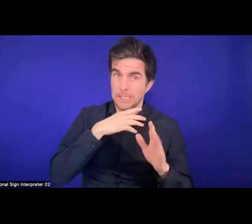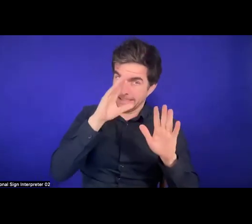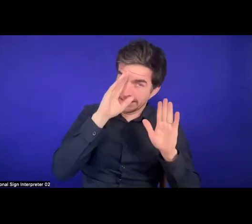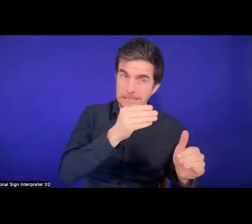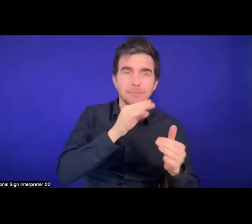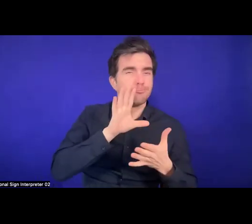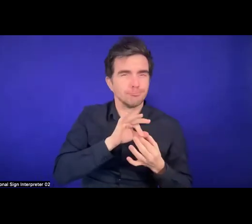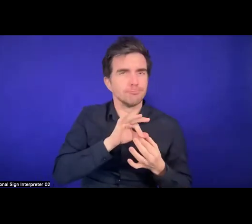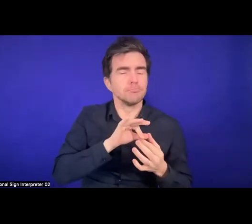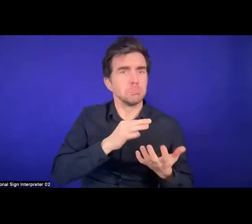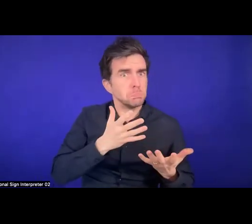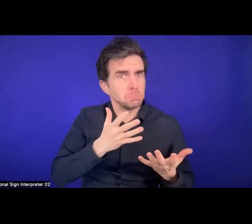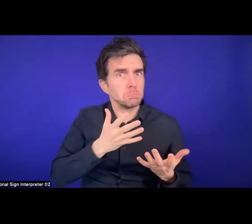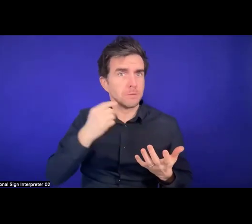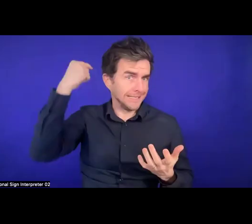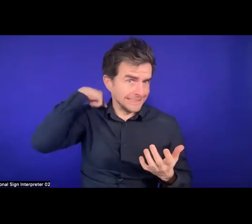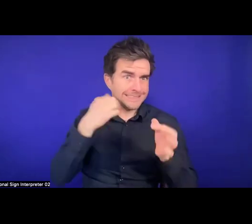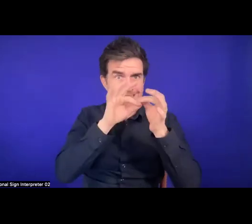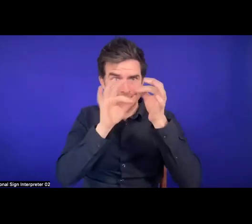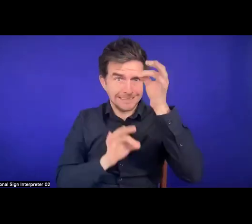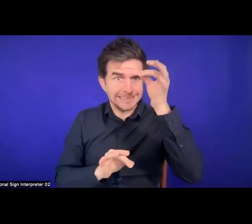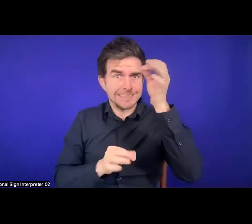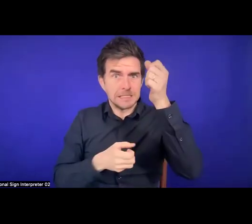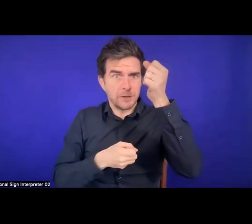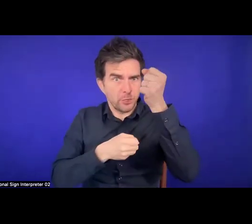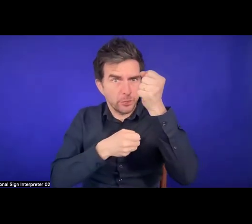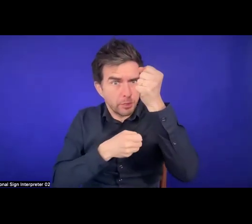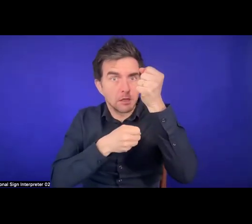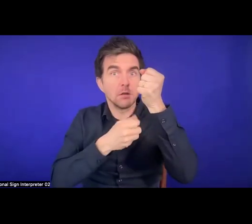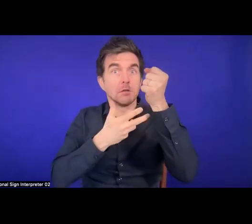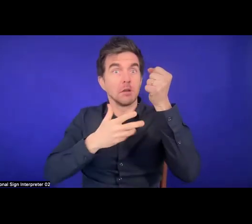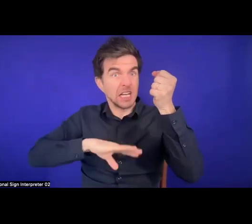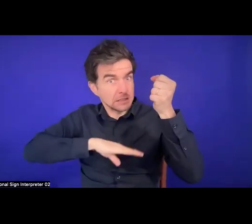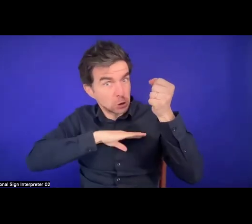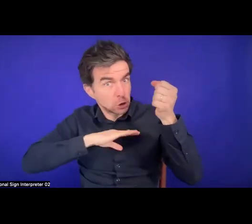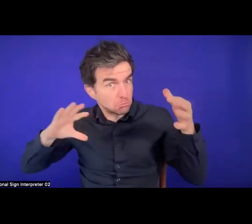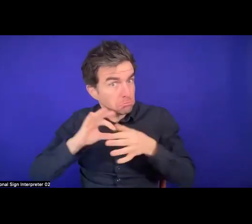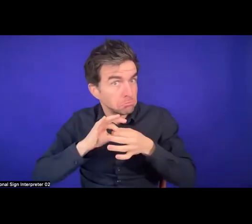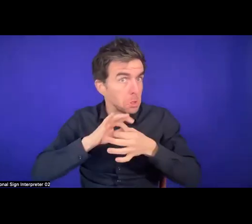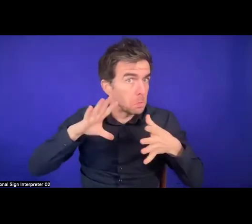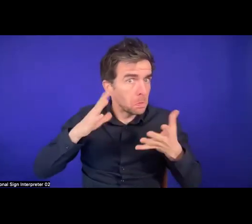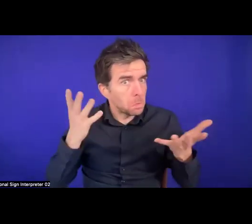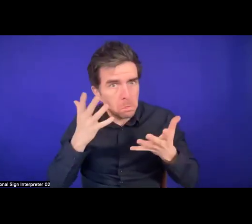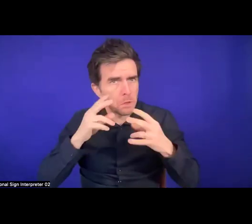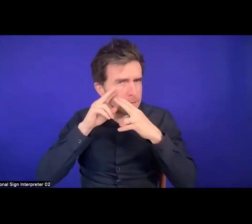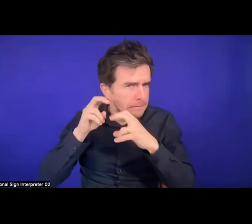at older ages. And this is becoming more and more common, because of the big